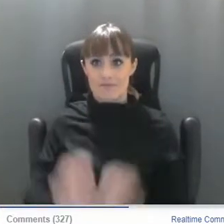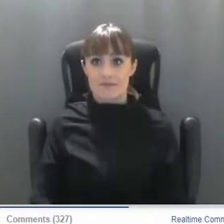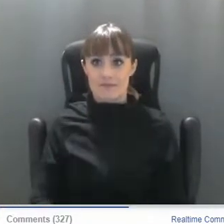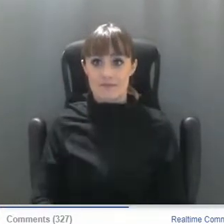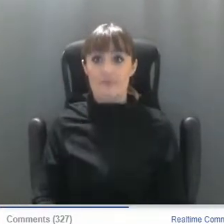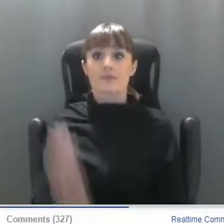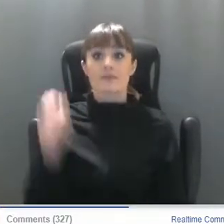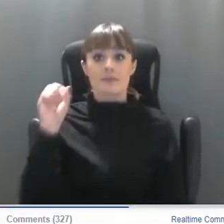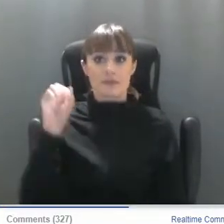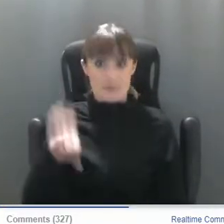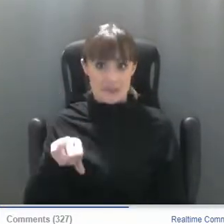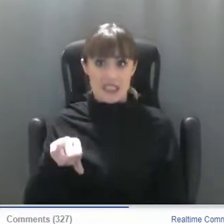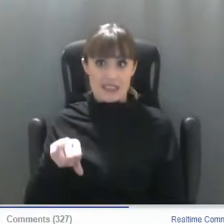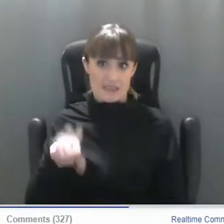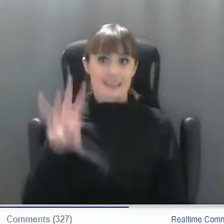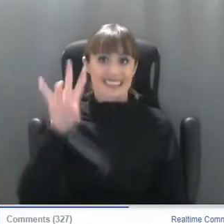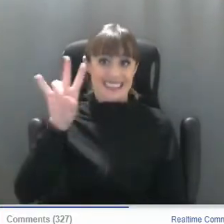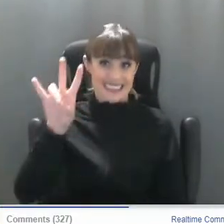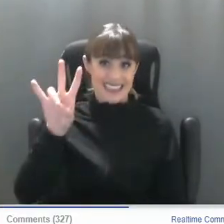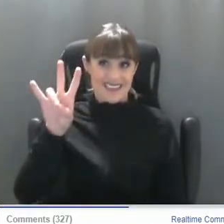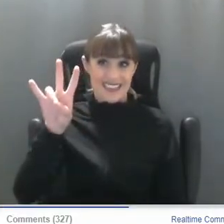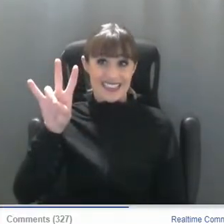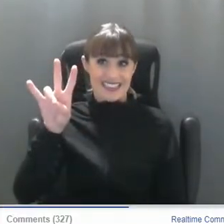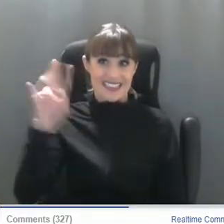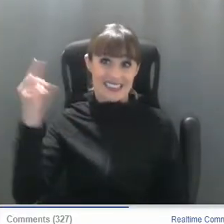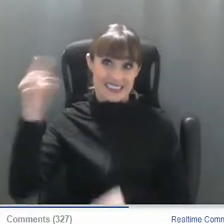days a week. We have absolutely loved the support we've received from our